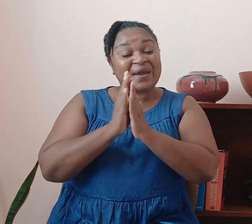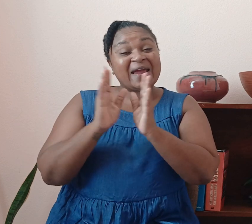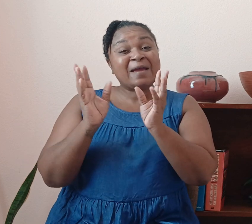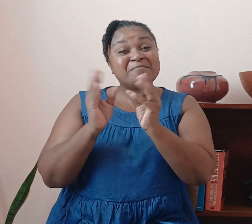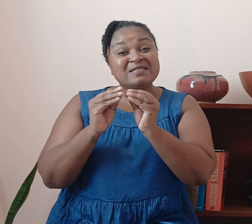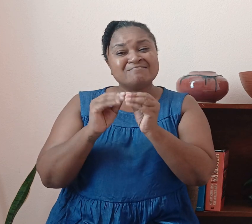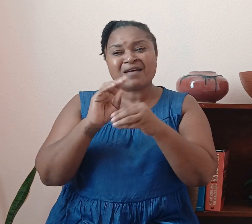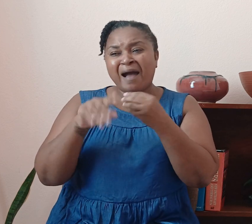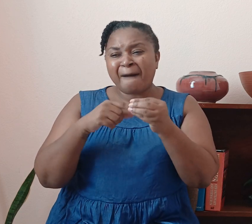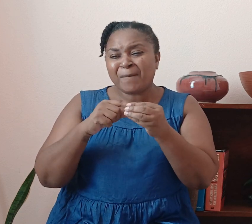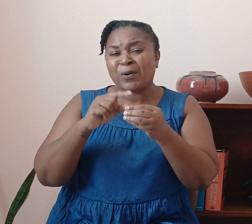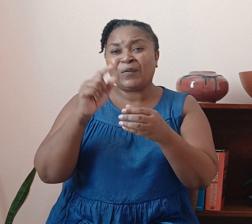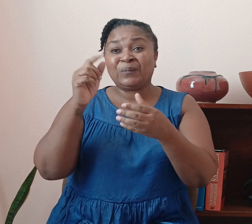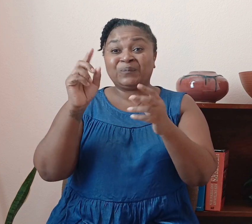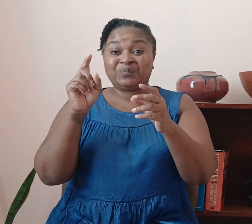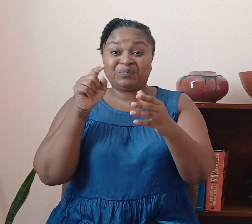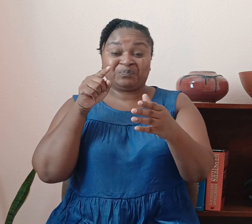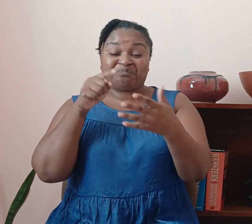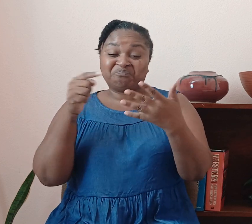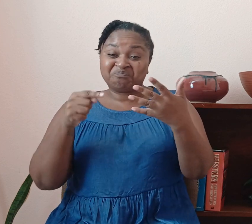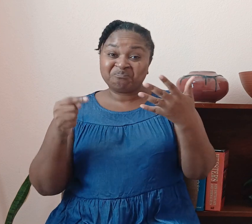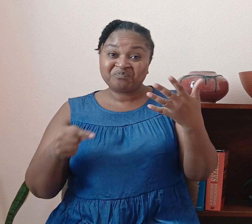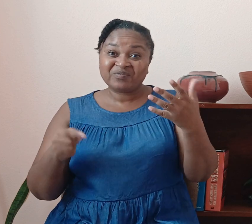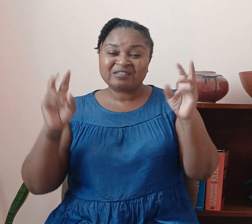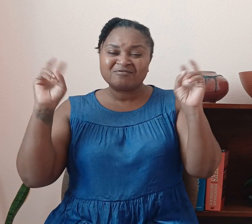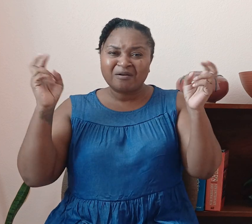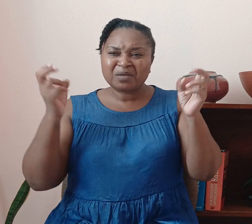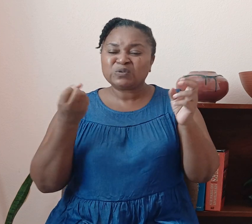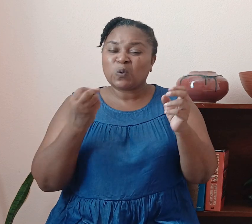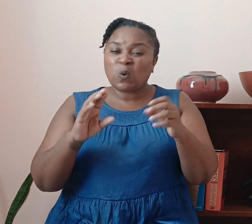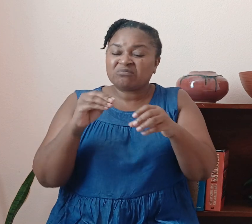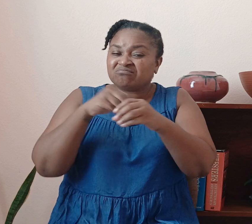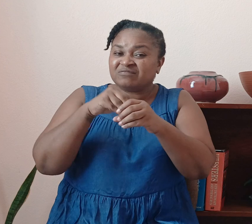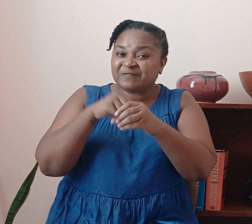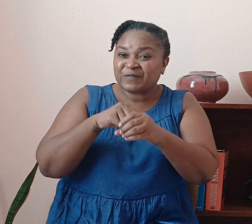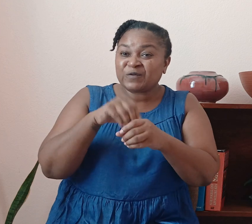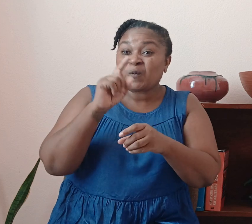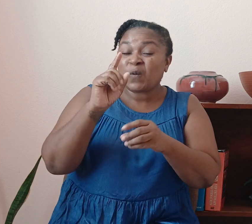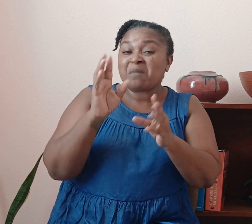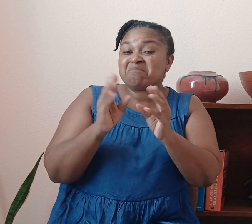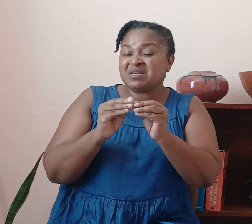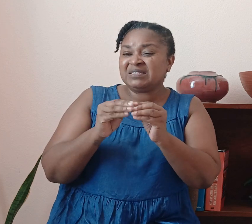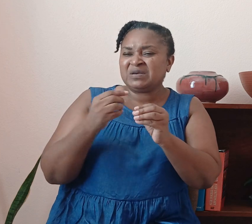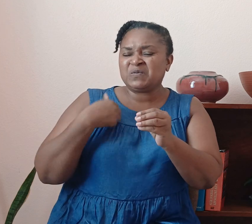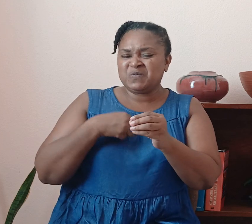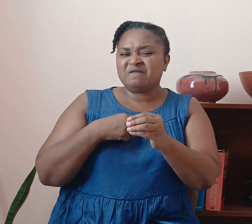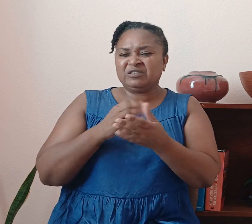or incorporate them into one of the meetings that we’ve suggested here.